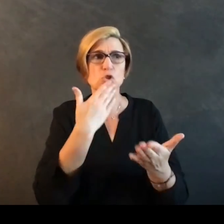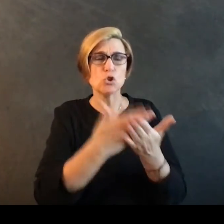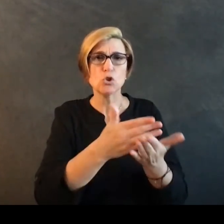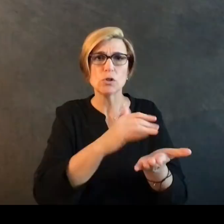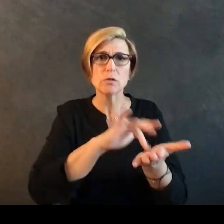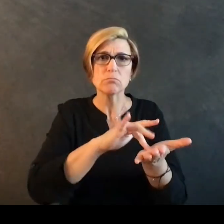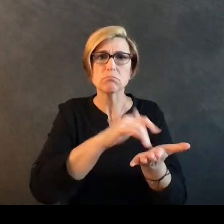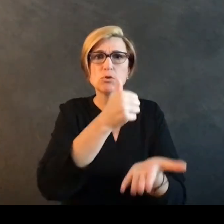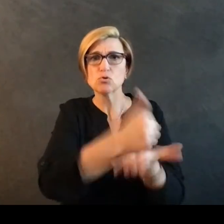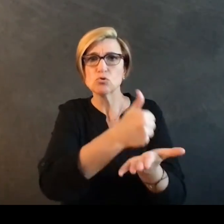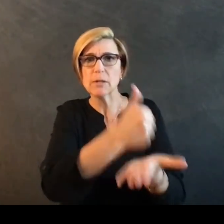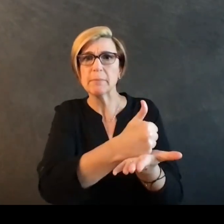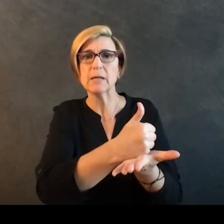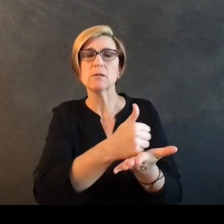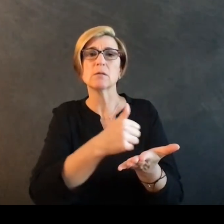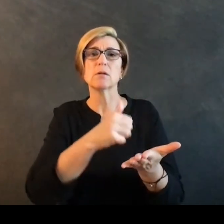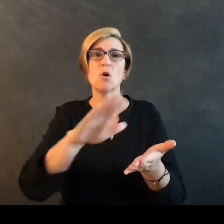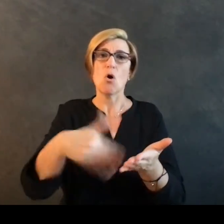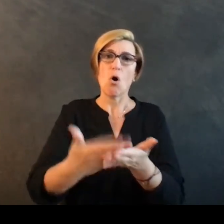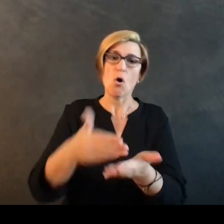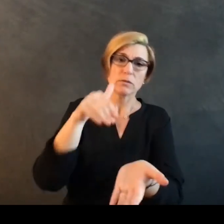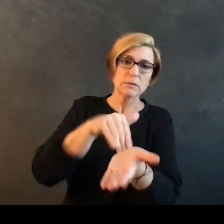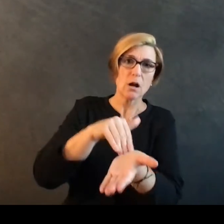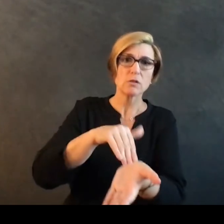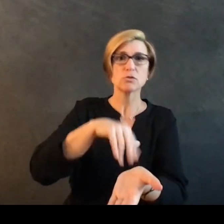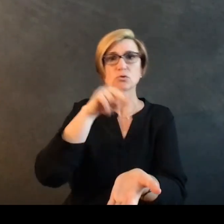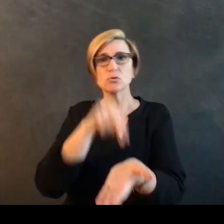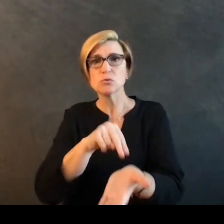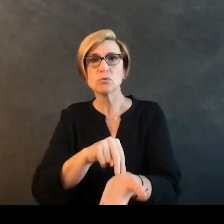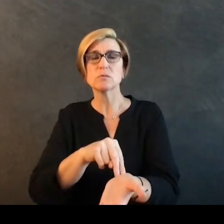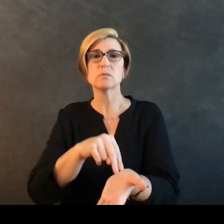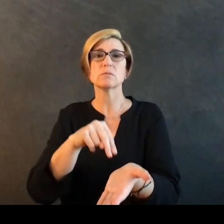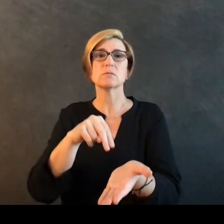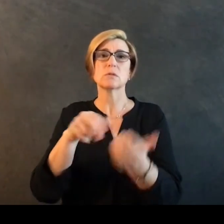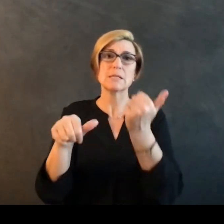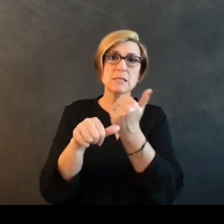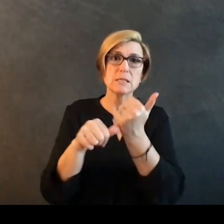nurses assistant has the protective gear to provide the care that you would want